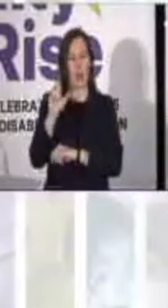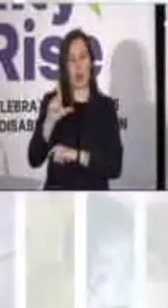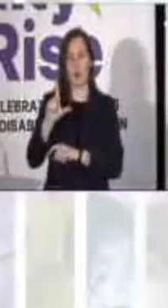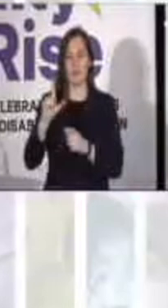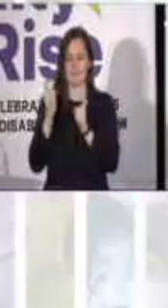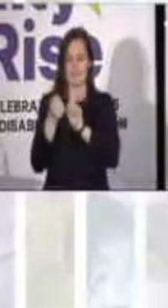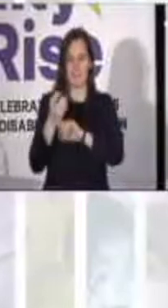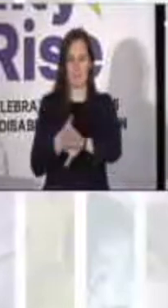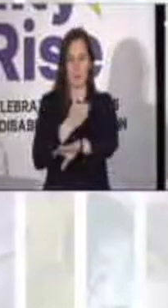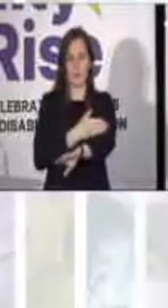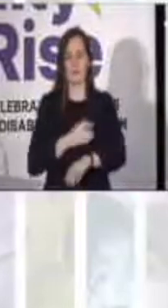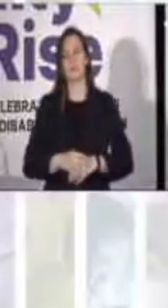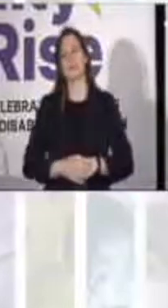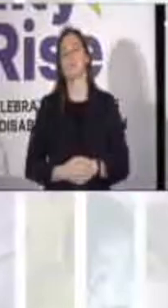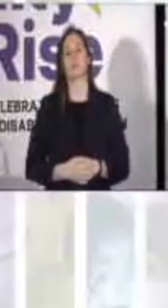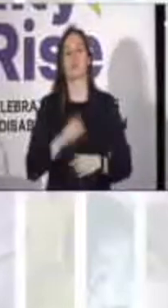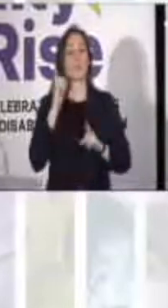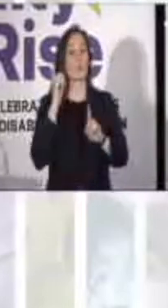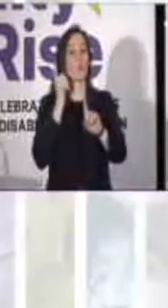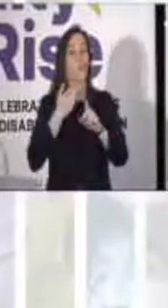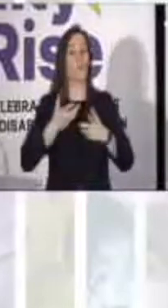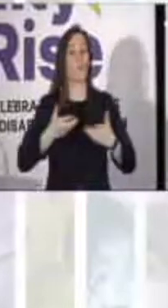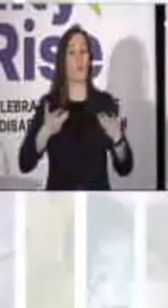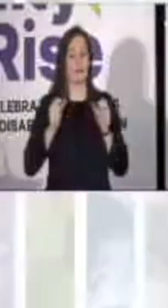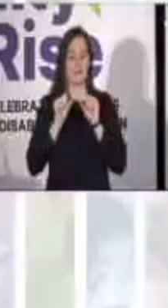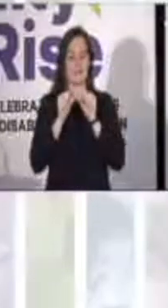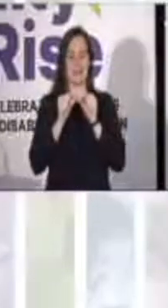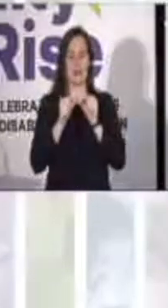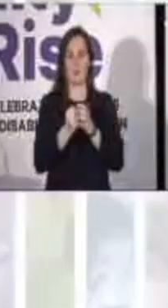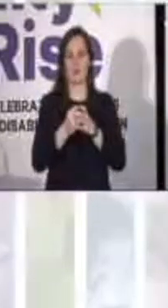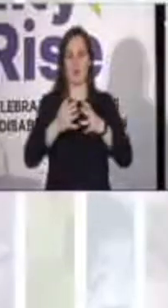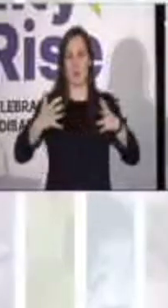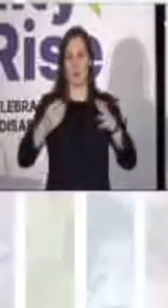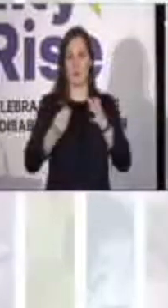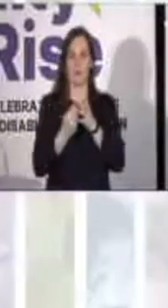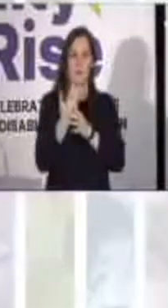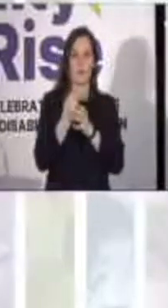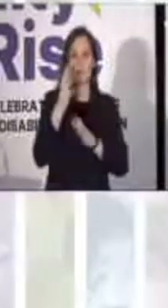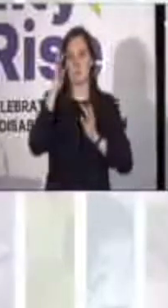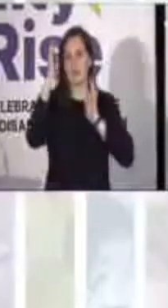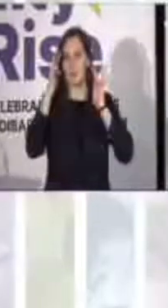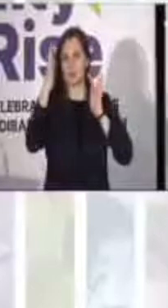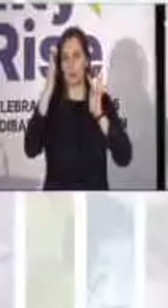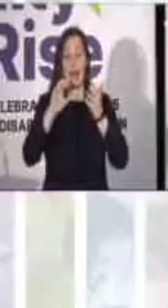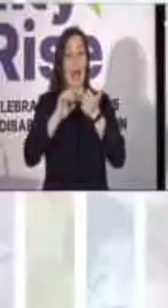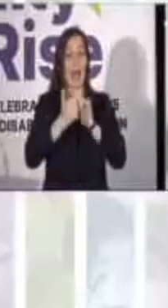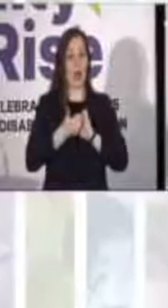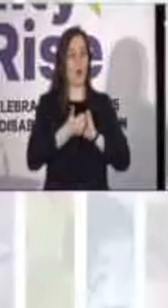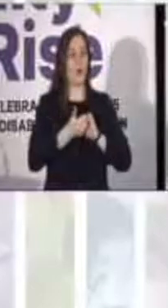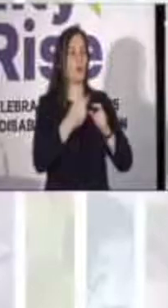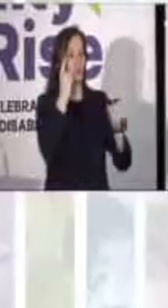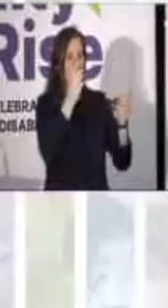THEIR MISSION IS TO DRIVE SUSTAINABLE GROWTH AND INNOVATION, THEIR STRATEGIC CONSULTING, DIGITAL TRANSFORMATION